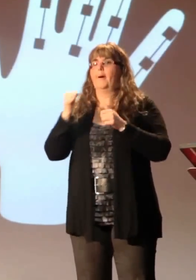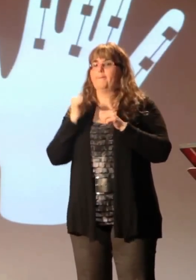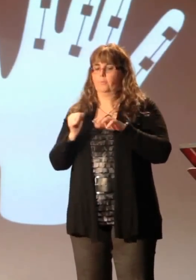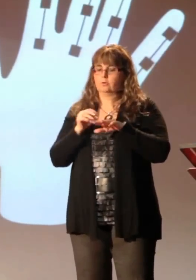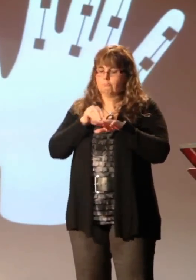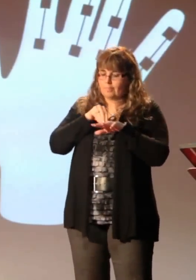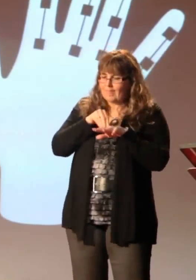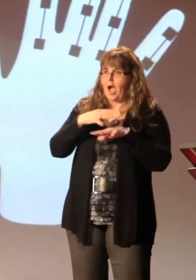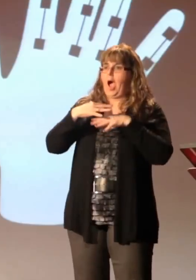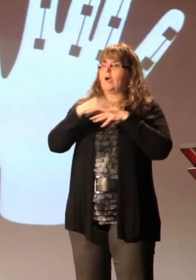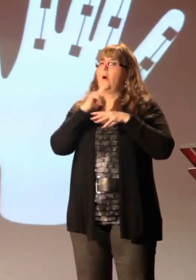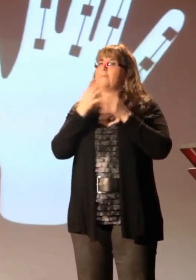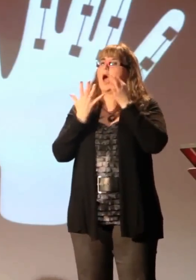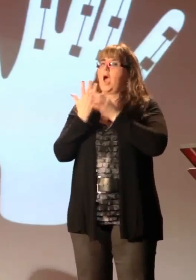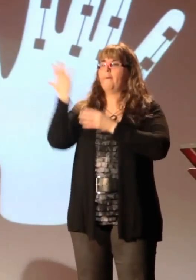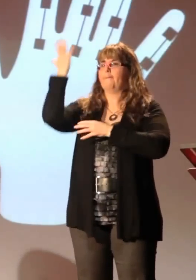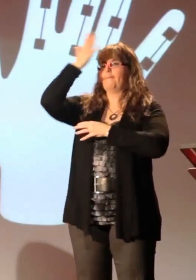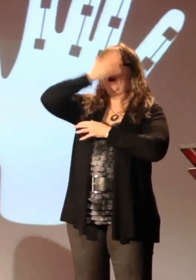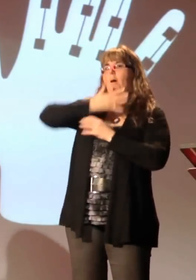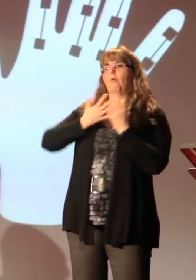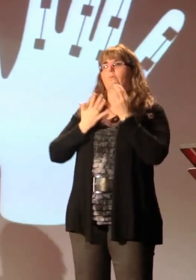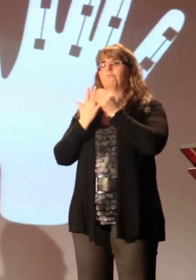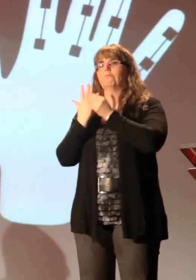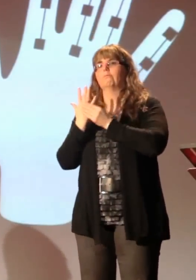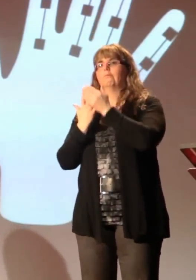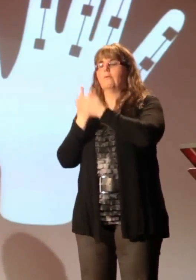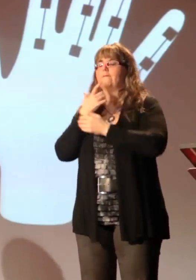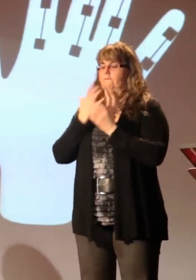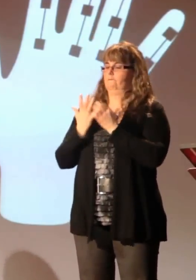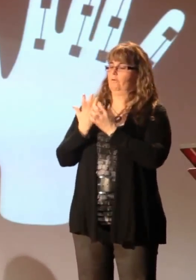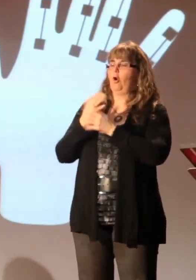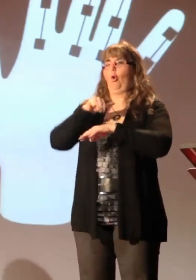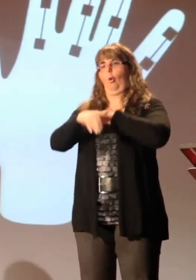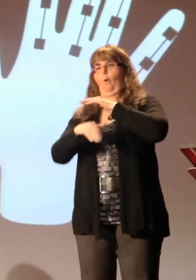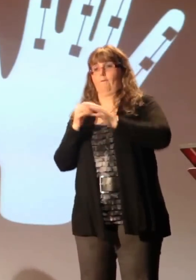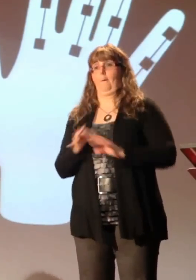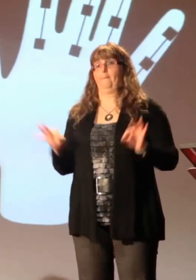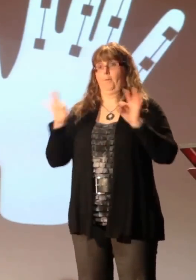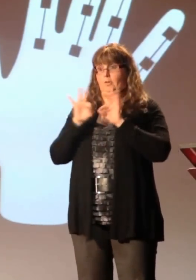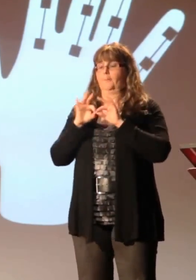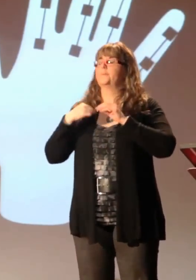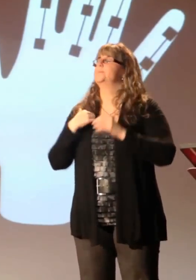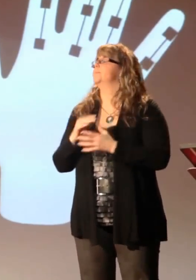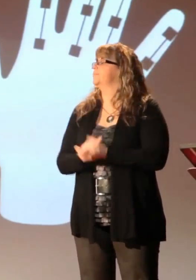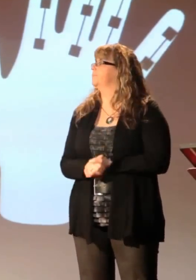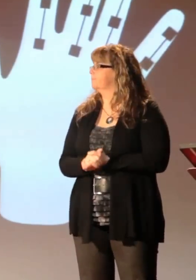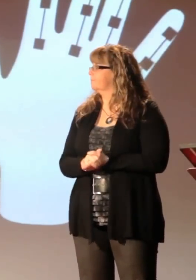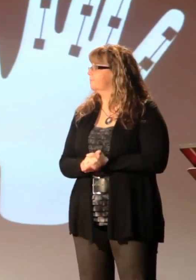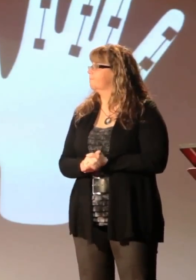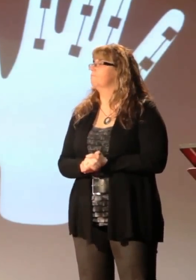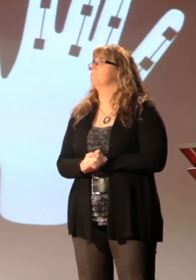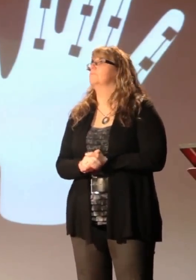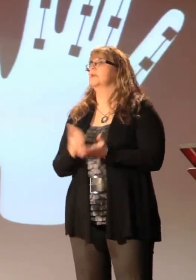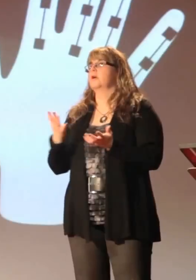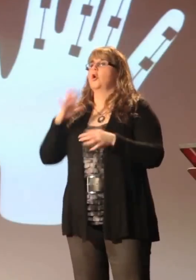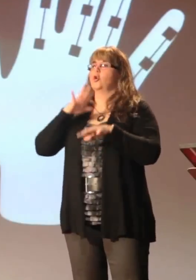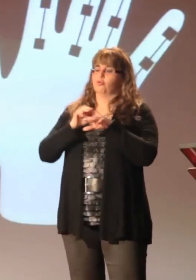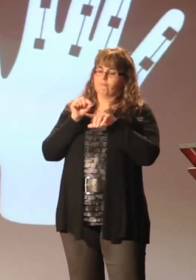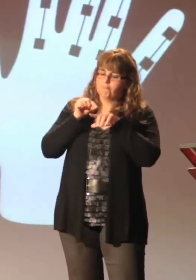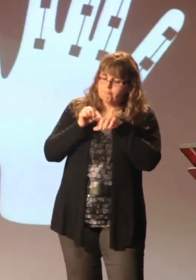...in order for the gloves to be comfortable to wear. This naturally leads us to working with optical fibers.